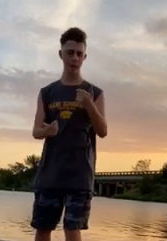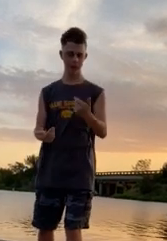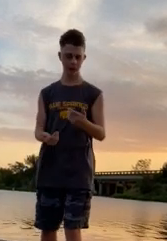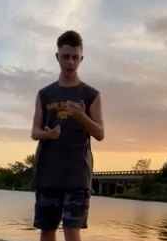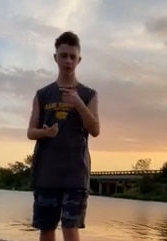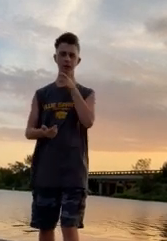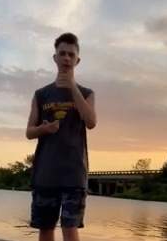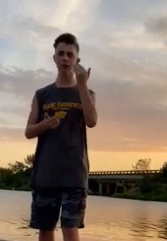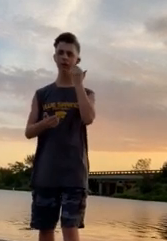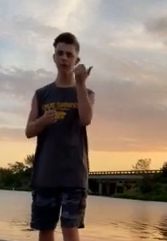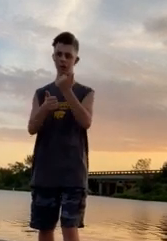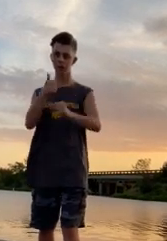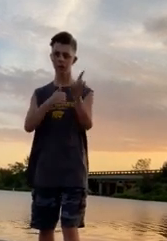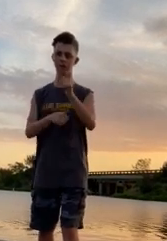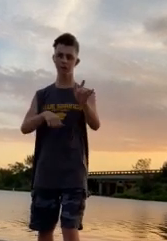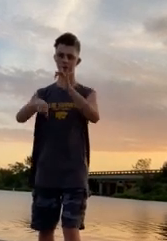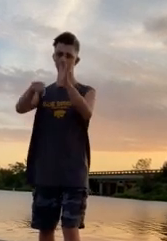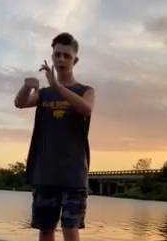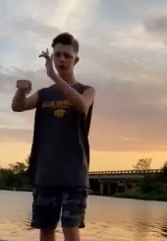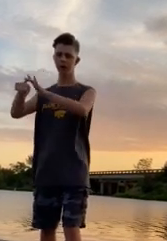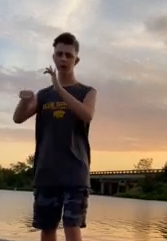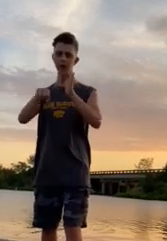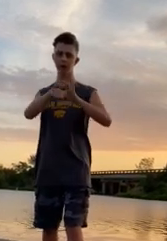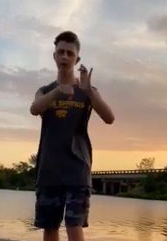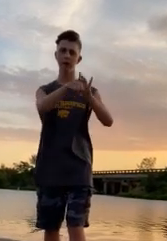Who know everywhere I've been